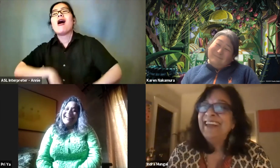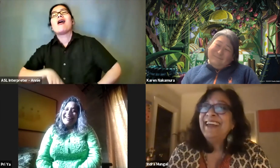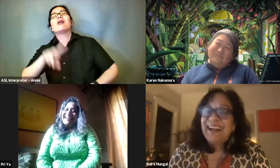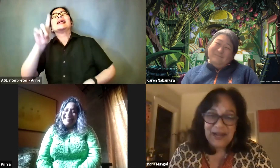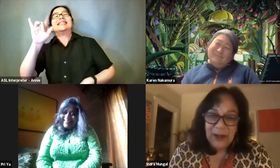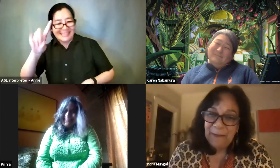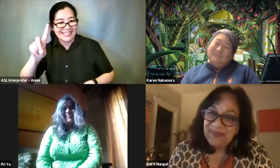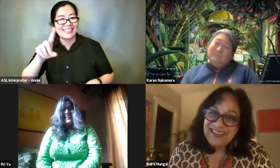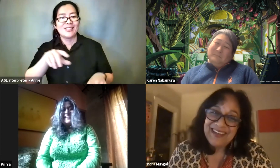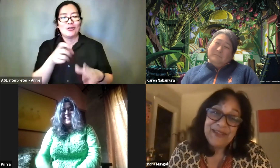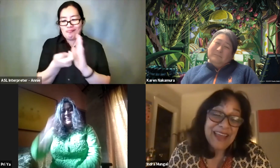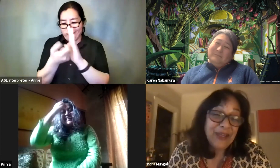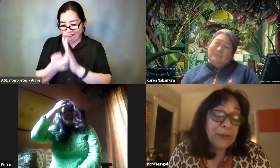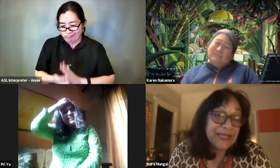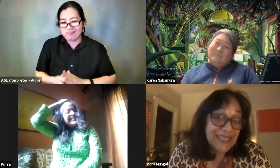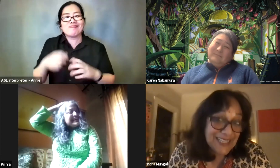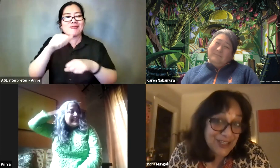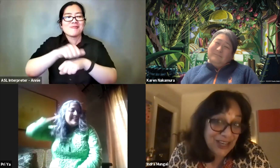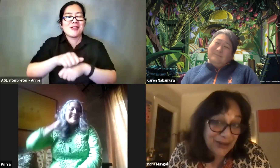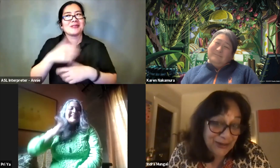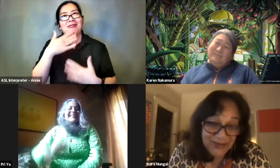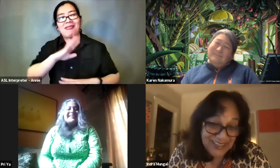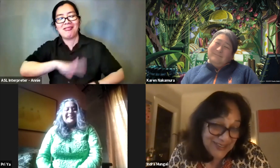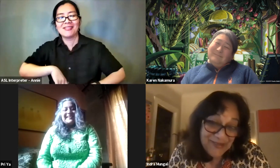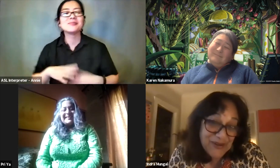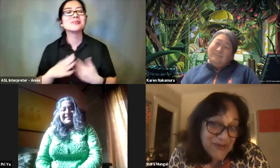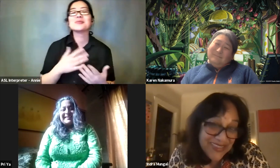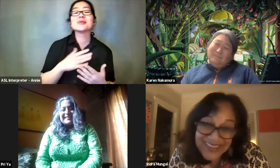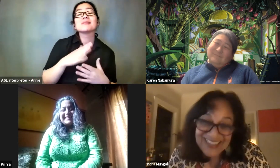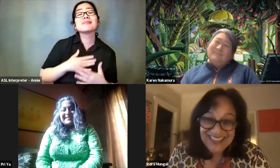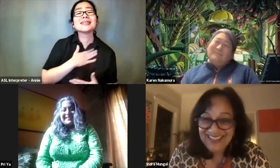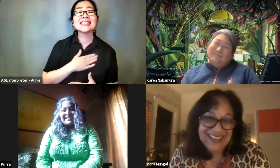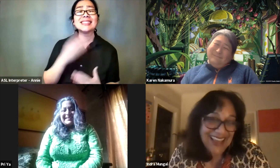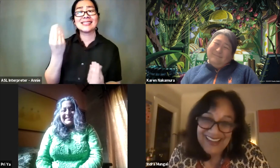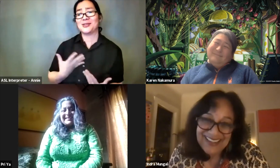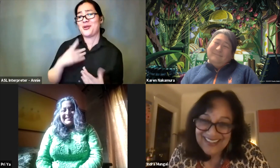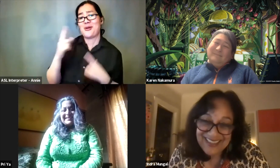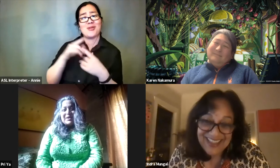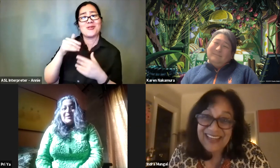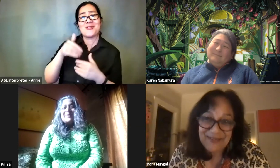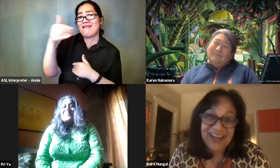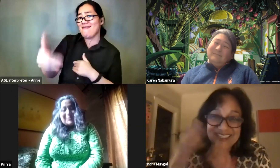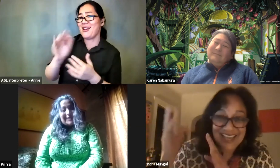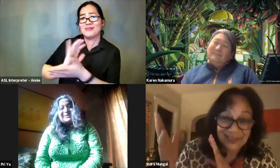Indra Mungal: You, so thank you please share your next film with us and think of us and